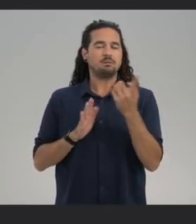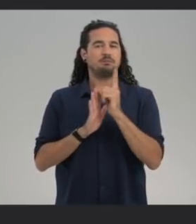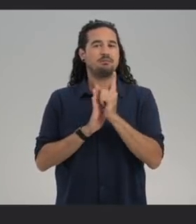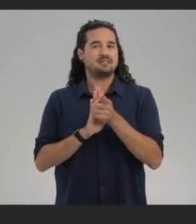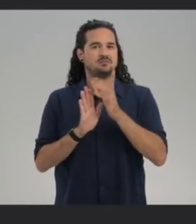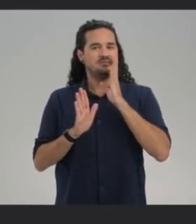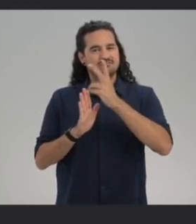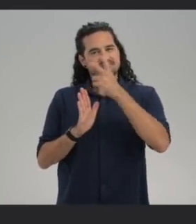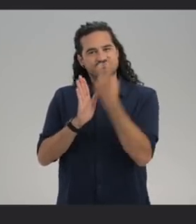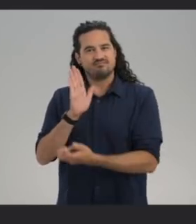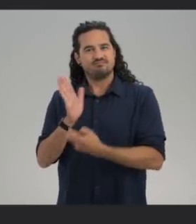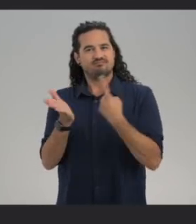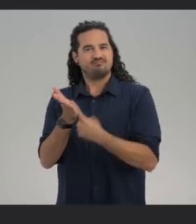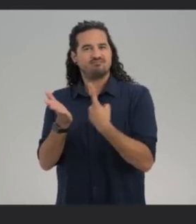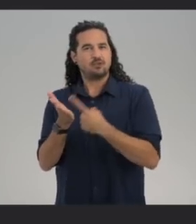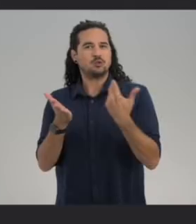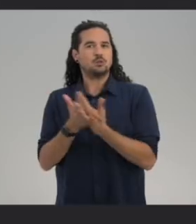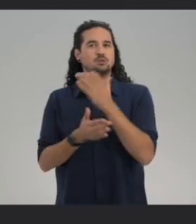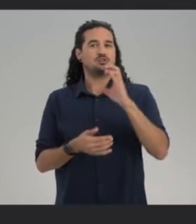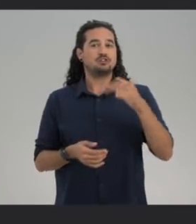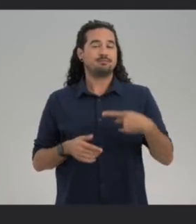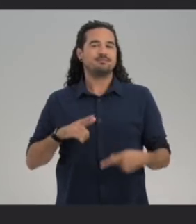on a deep dive into this new chip with Johny.